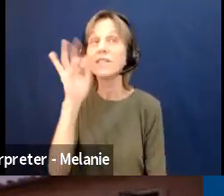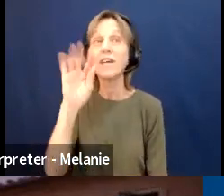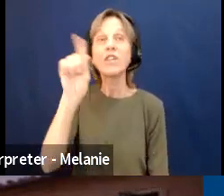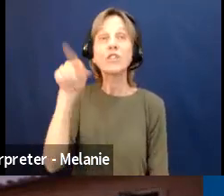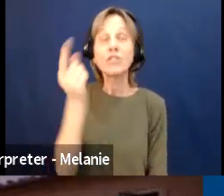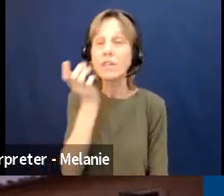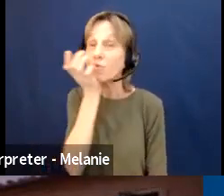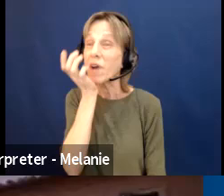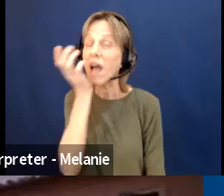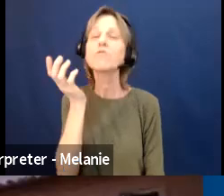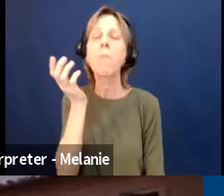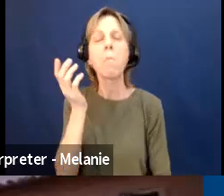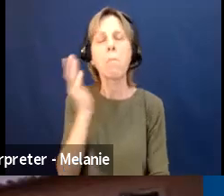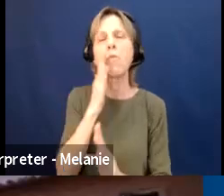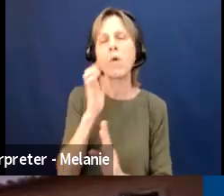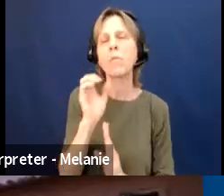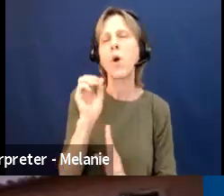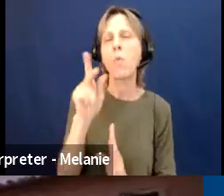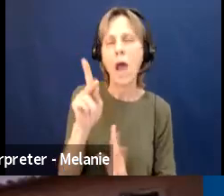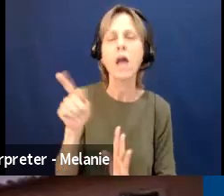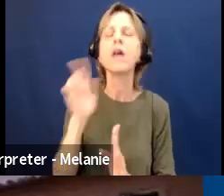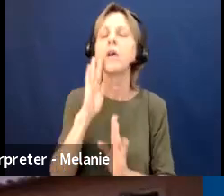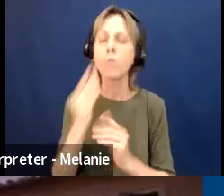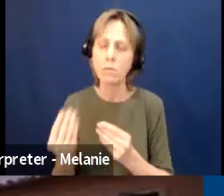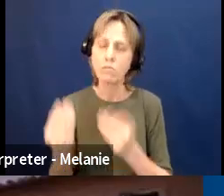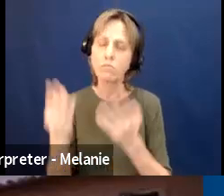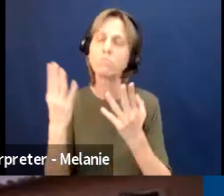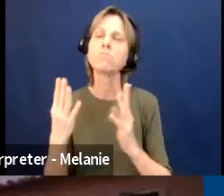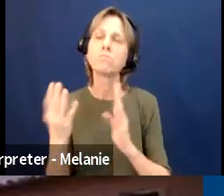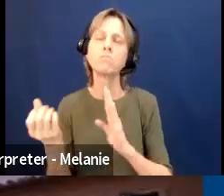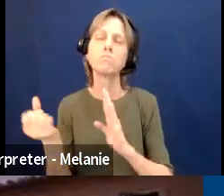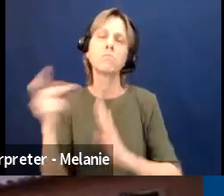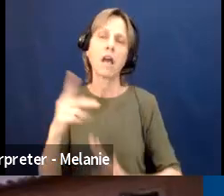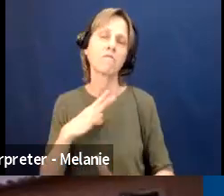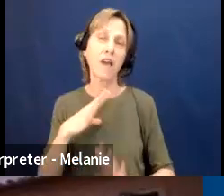be okay it'll probably come back fairly well but if you're under the pine needles because of the